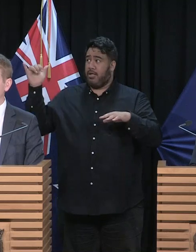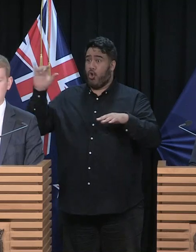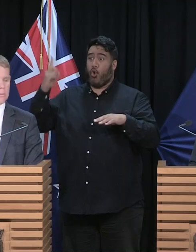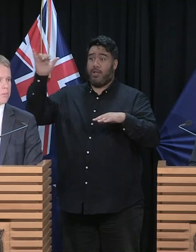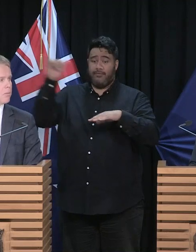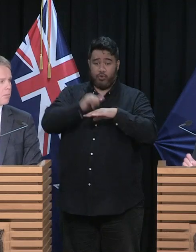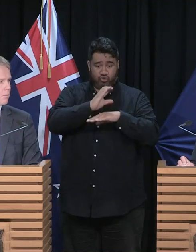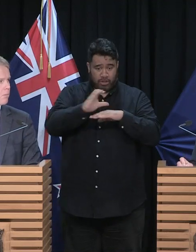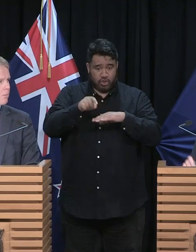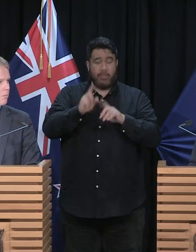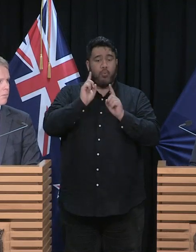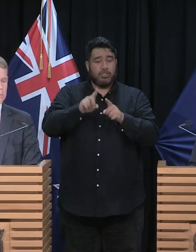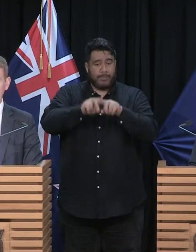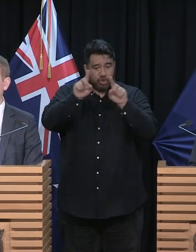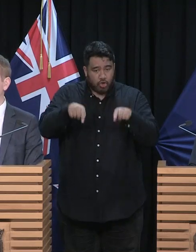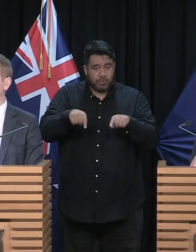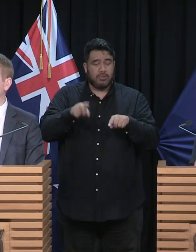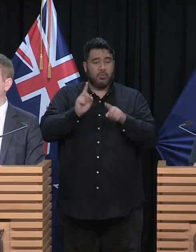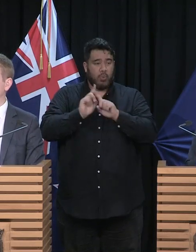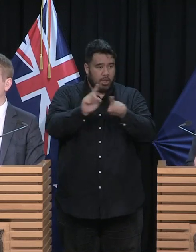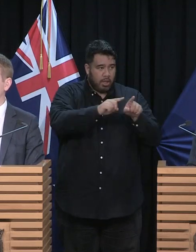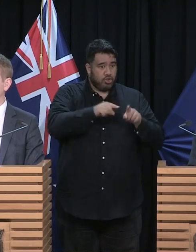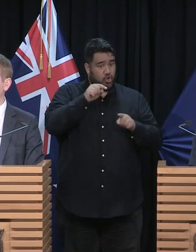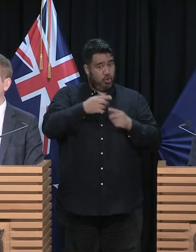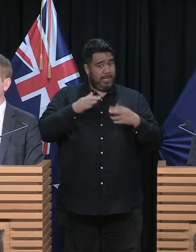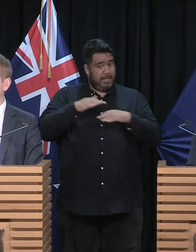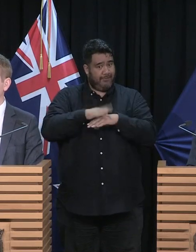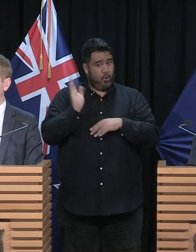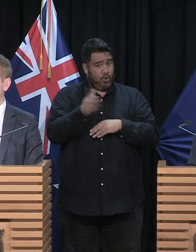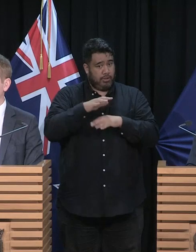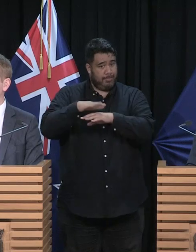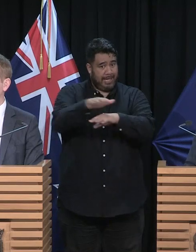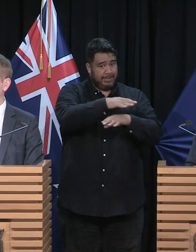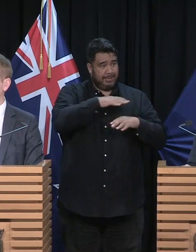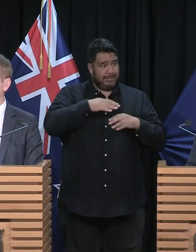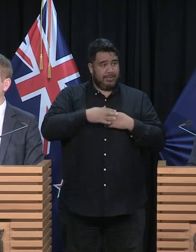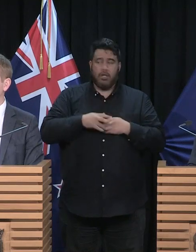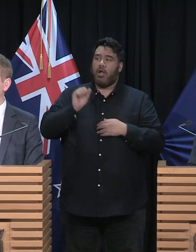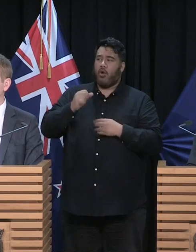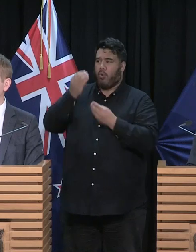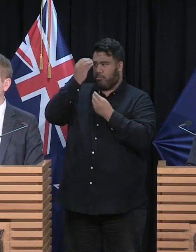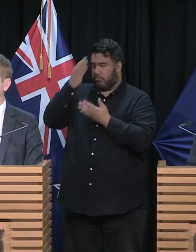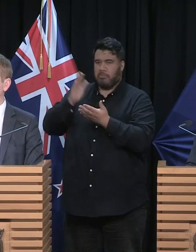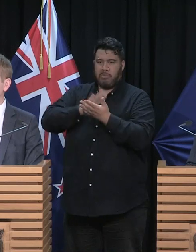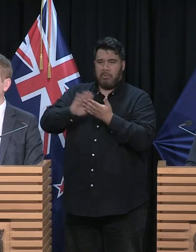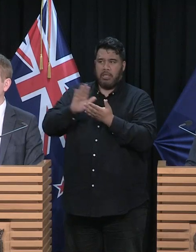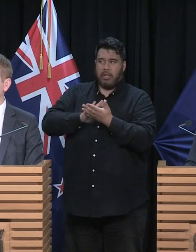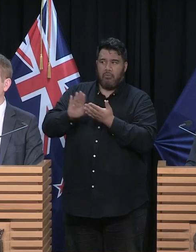in South Korea who visited a McDonald's and presumably other locations... I see. Can I check on that? We'll